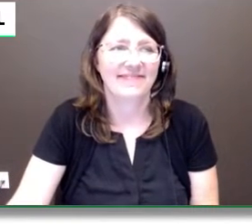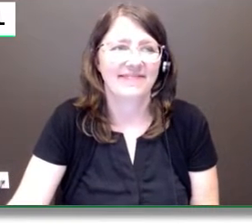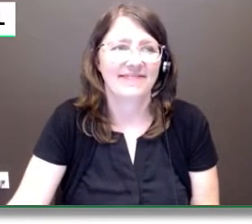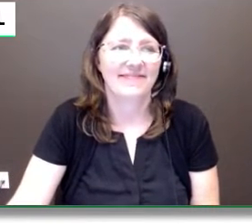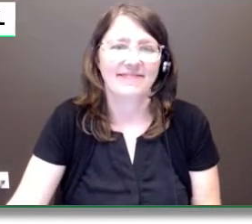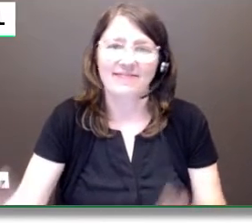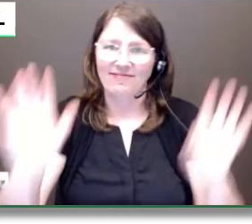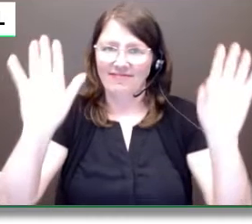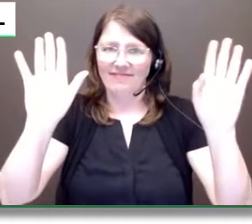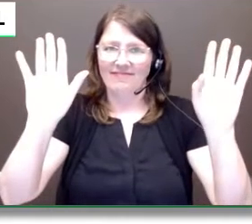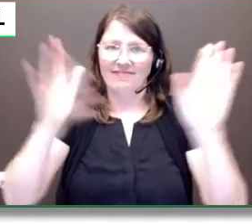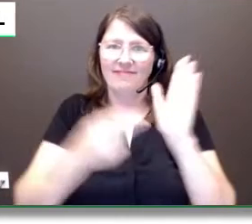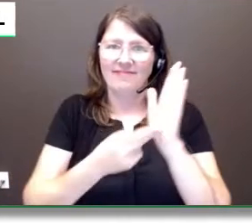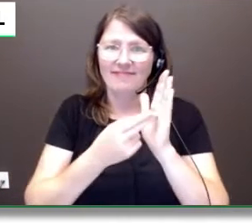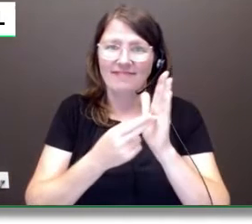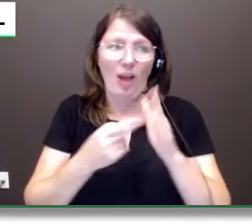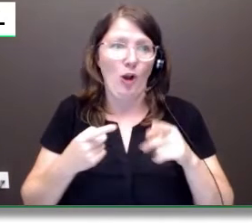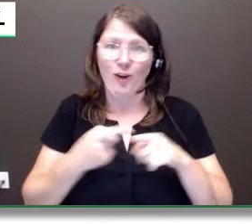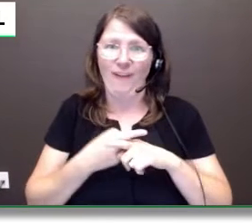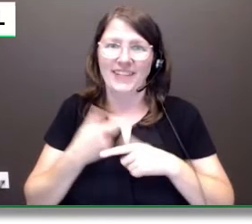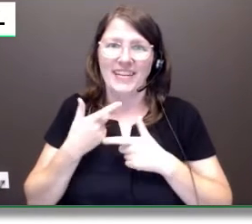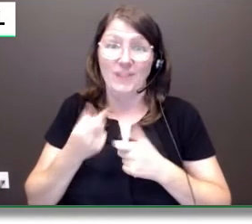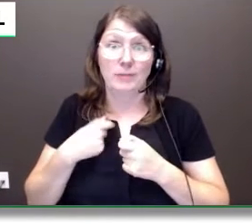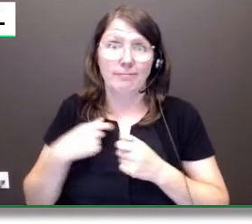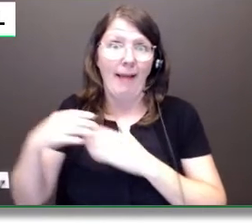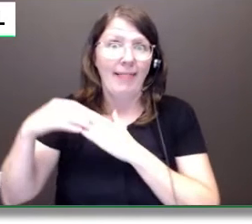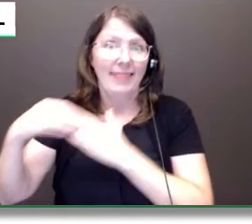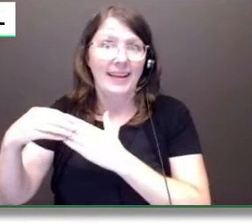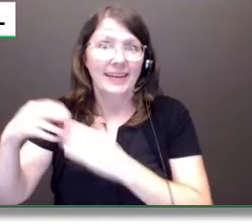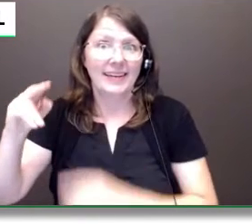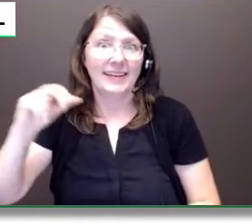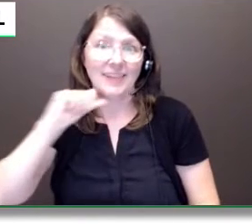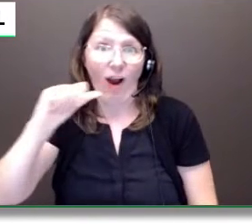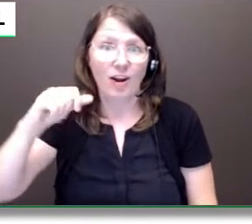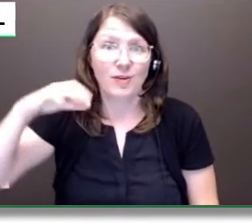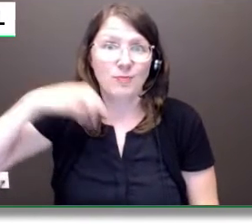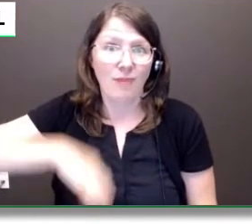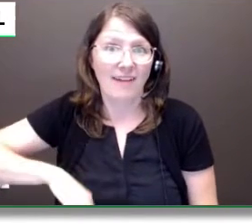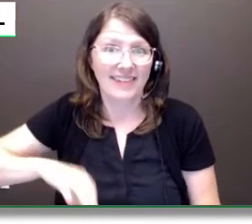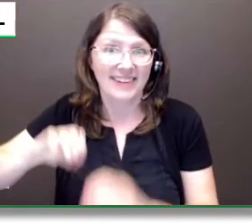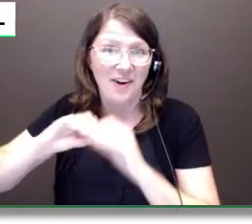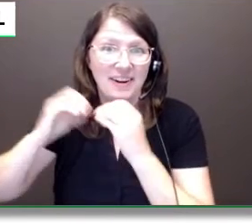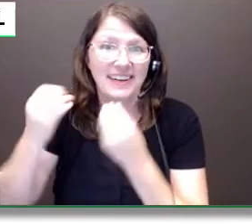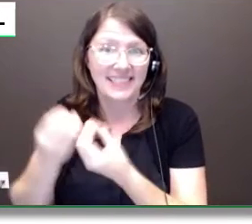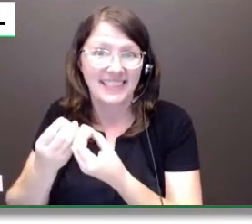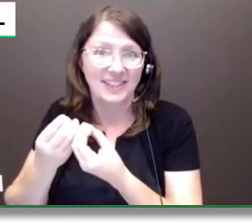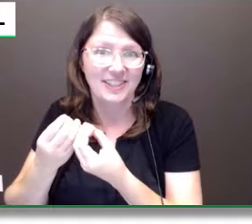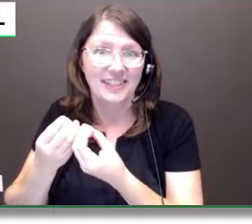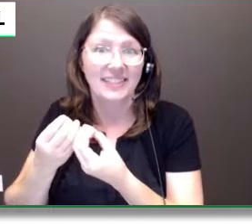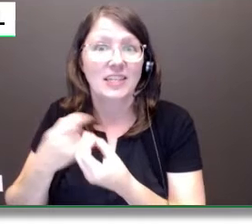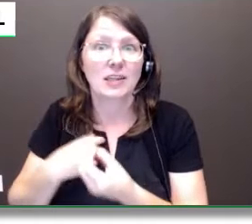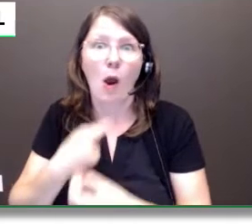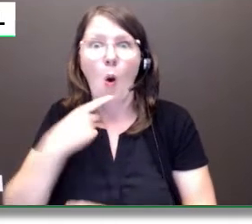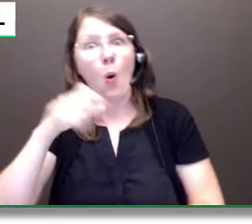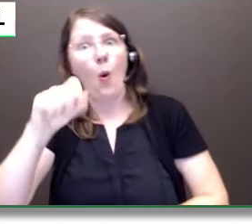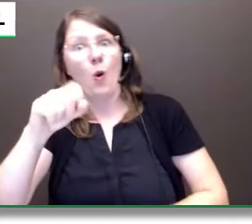here being the leader of a nonprofit organization looking to expand our outreach. Um but uh